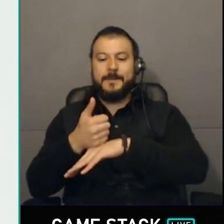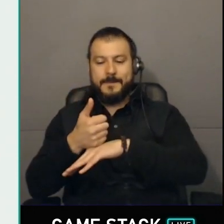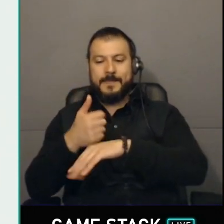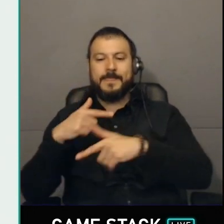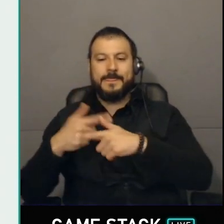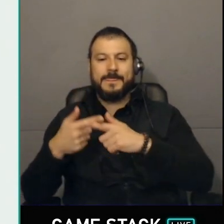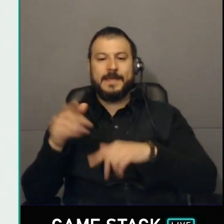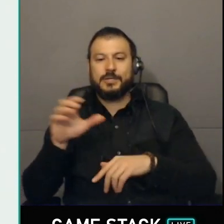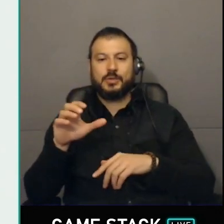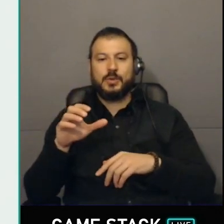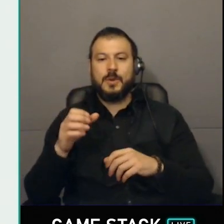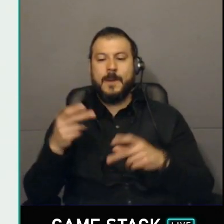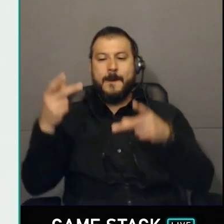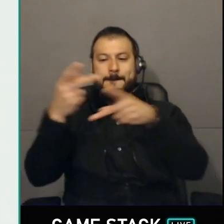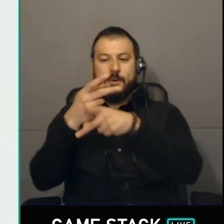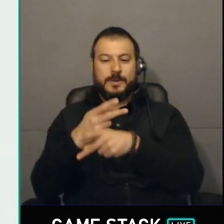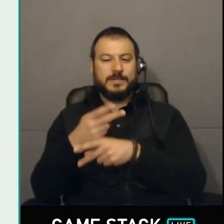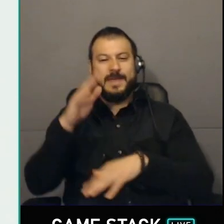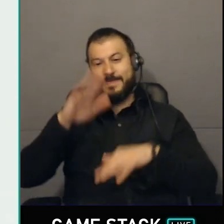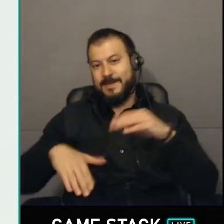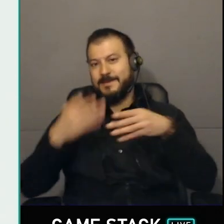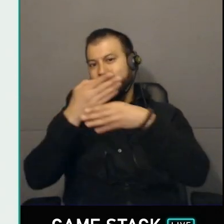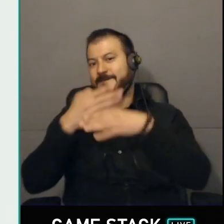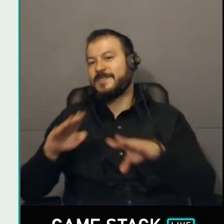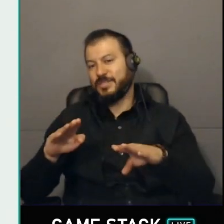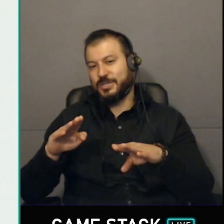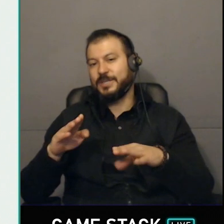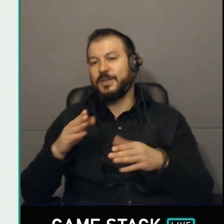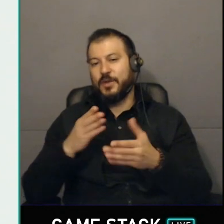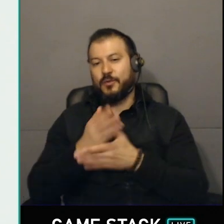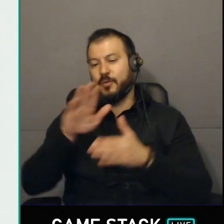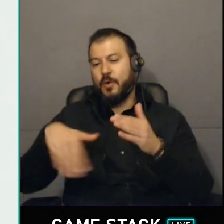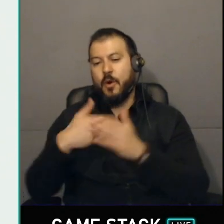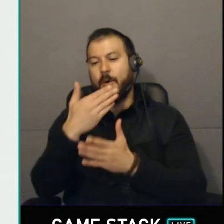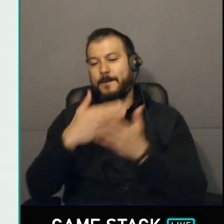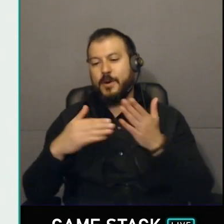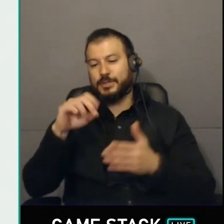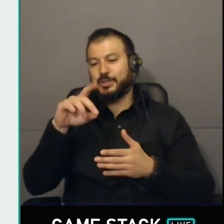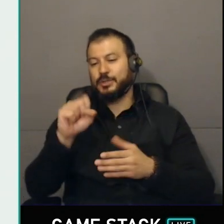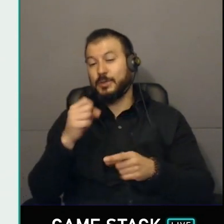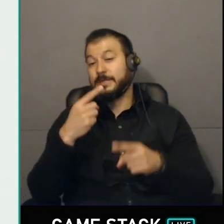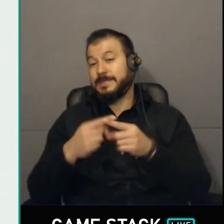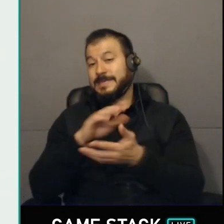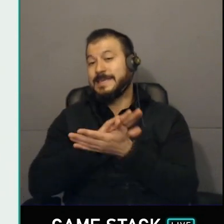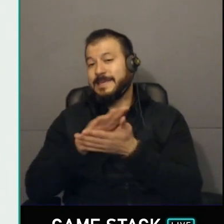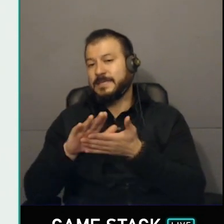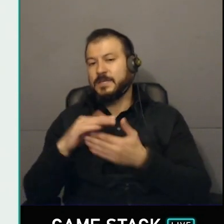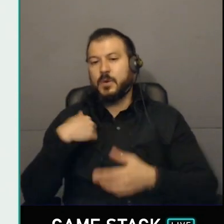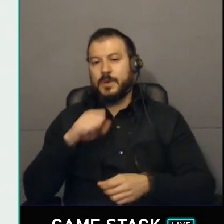division through all parts of the code. It also is quite nice because we can actually zero out the